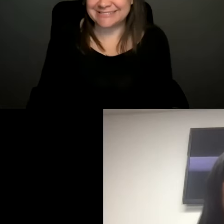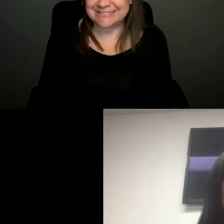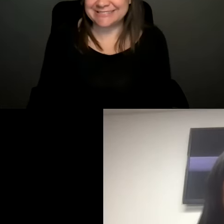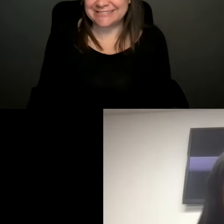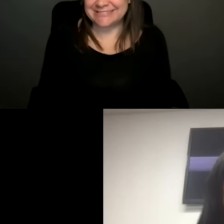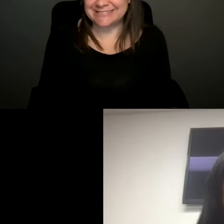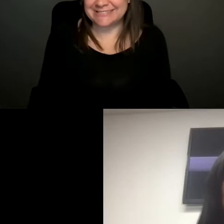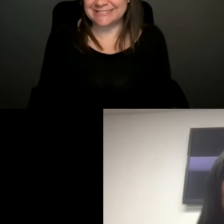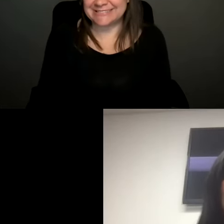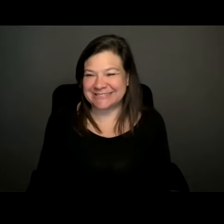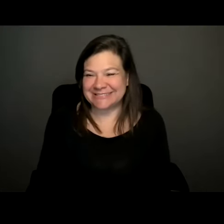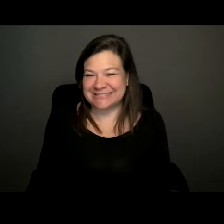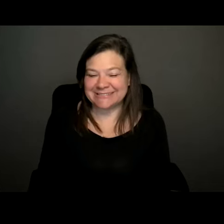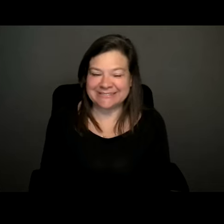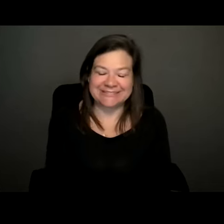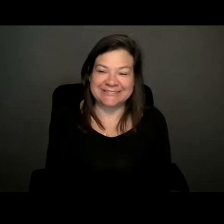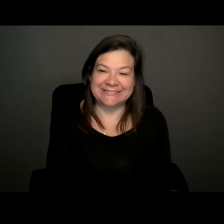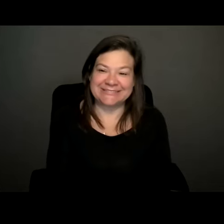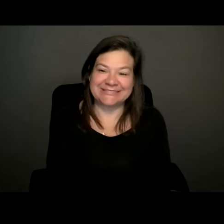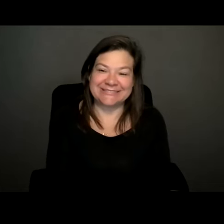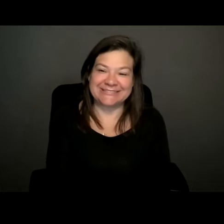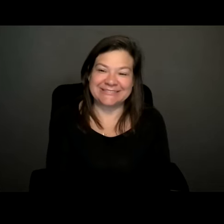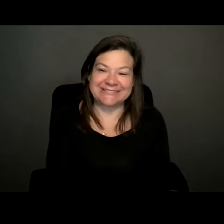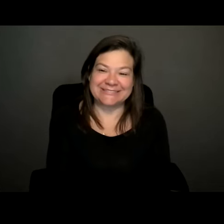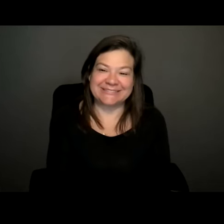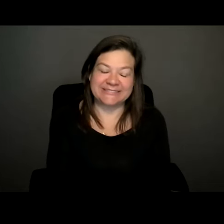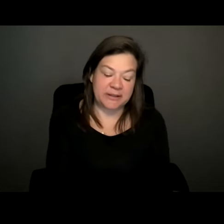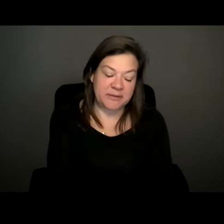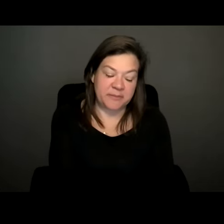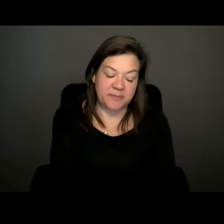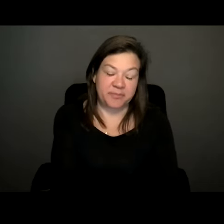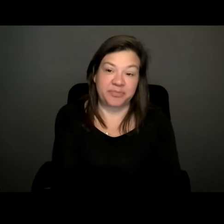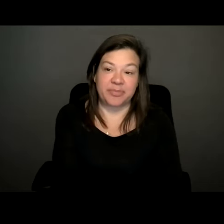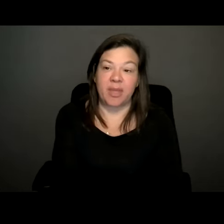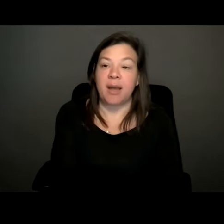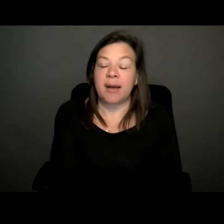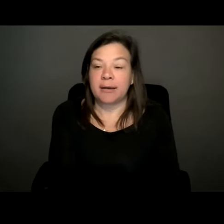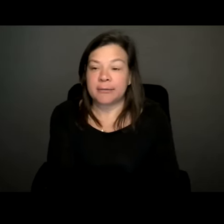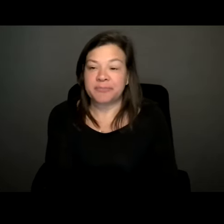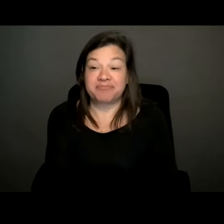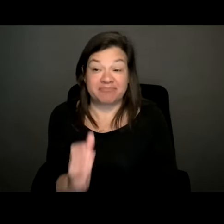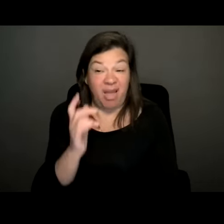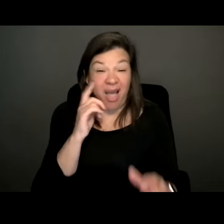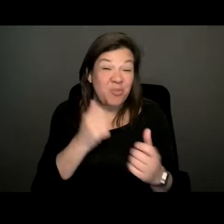So, first of all, I would definitely love to say that I agree with every single person's answers